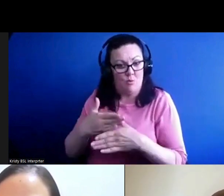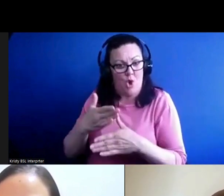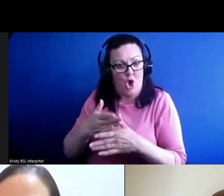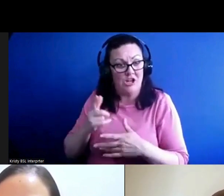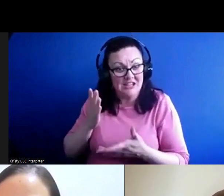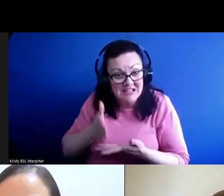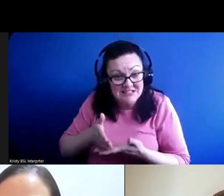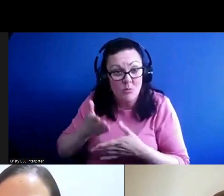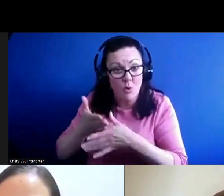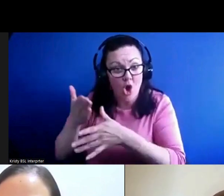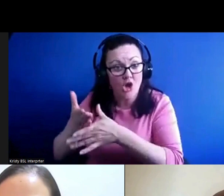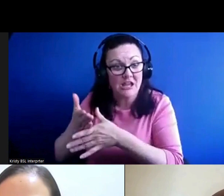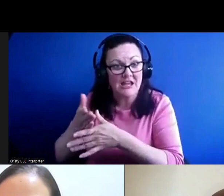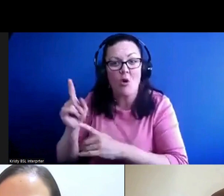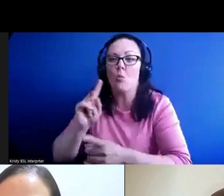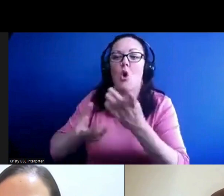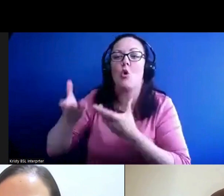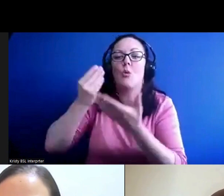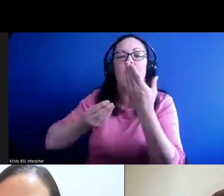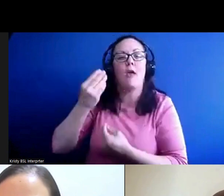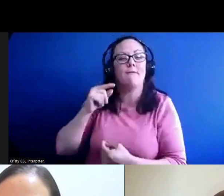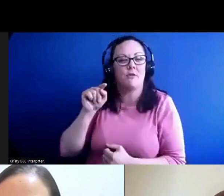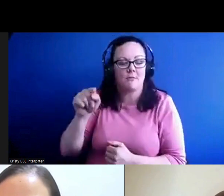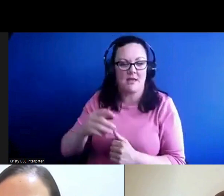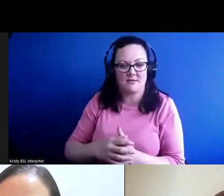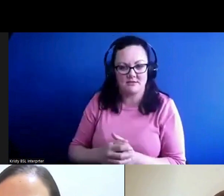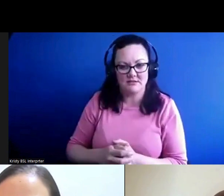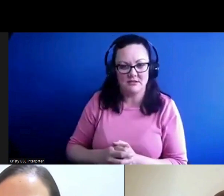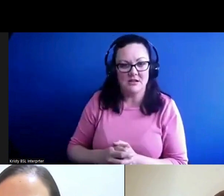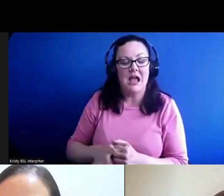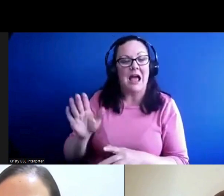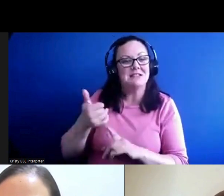learn from it and to support community is, what they can